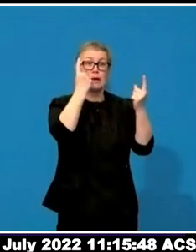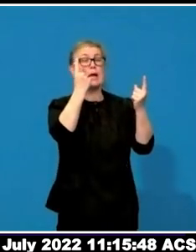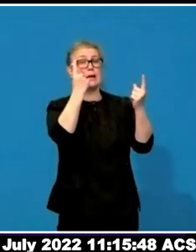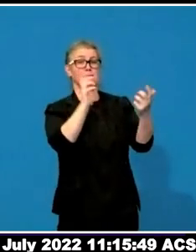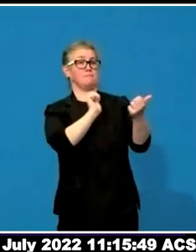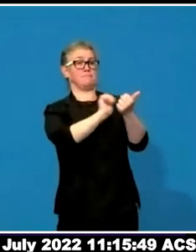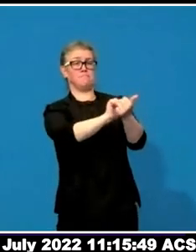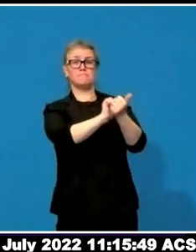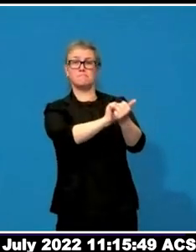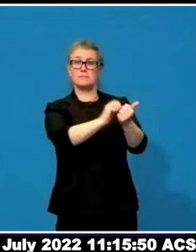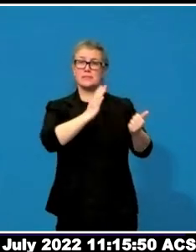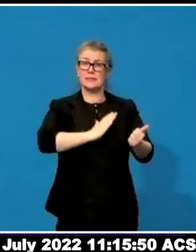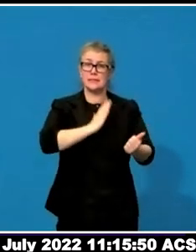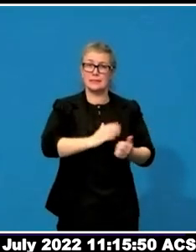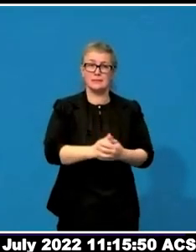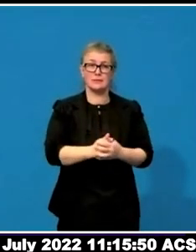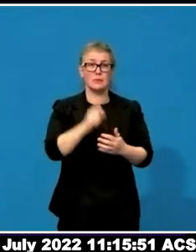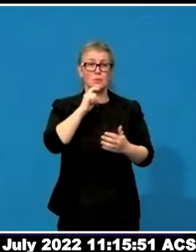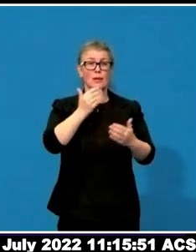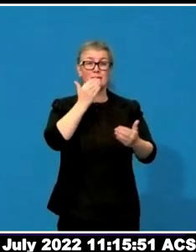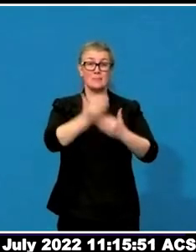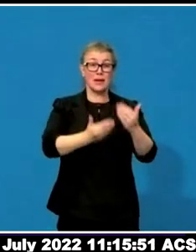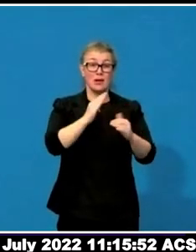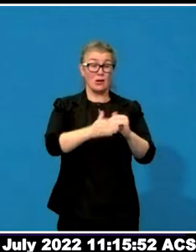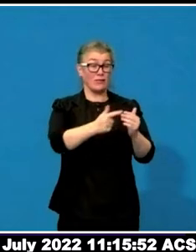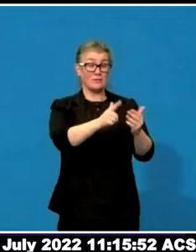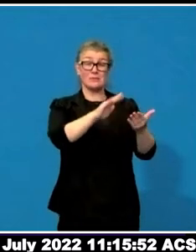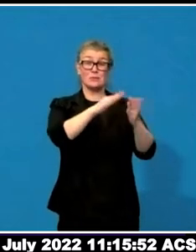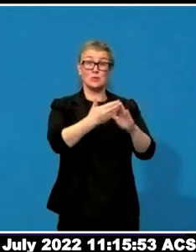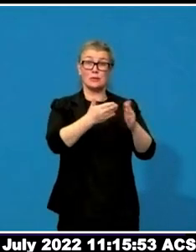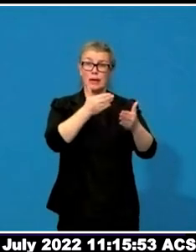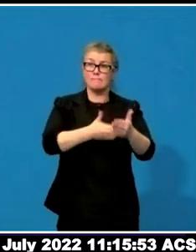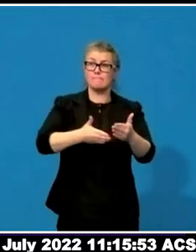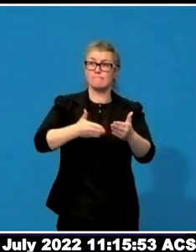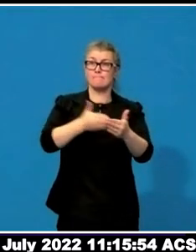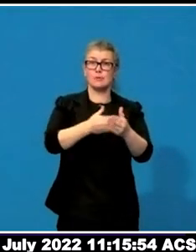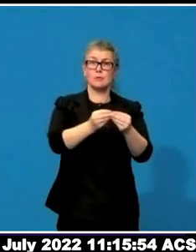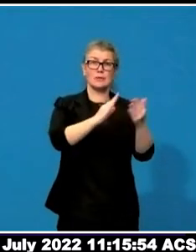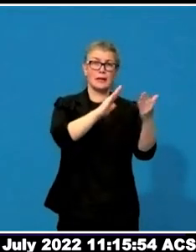They will explain the difficulties that the community faces concerning housing and access to adequate supports.